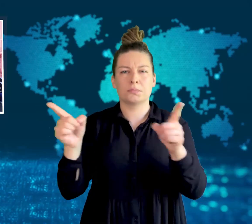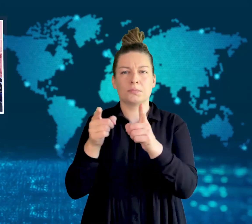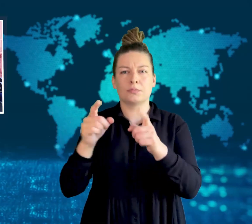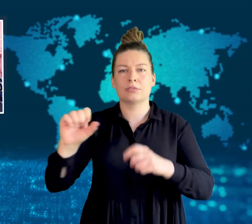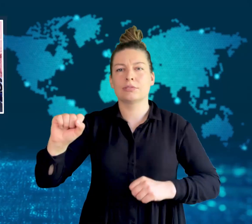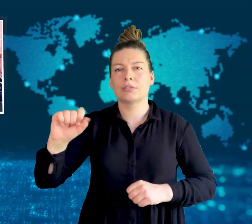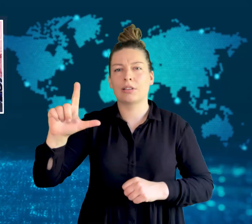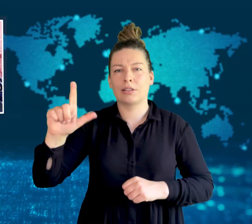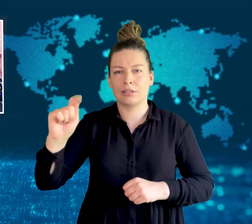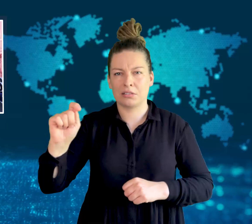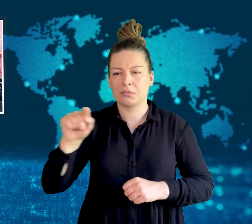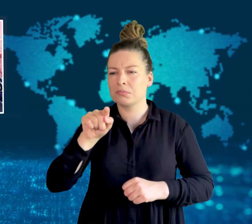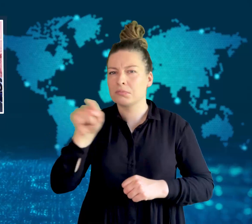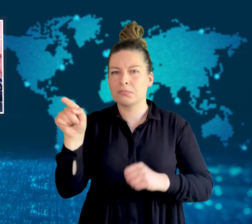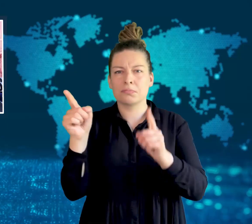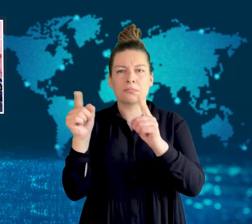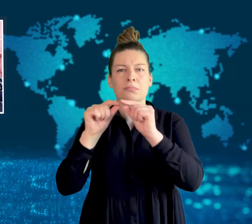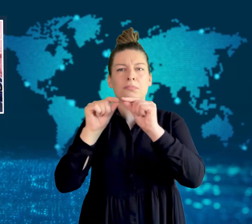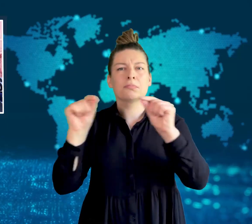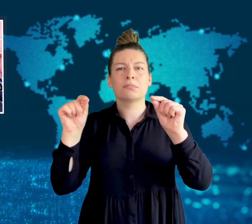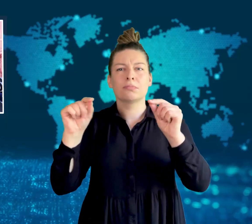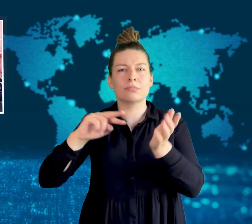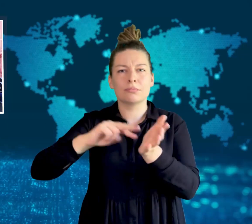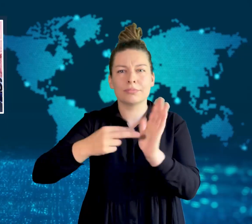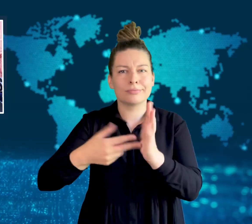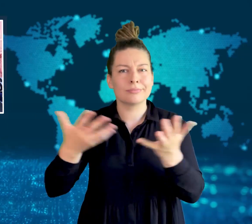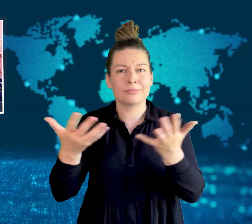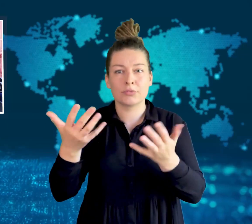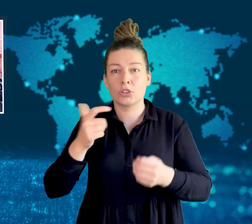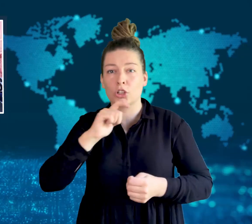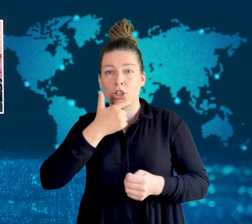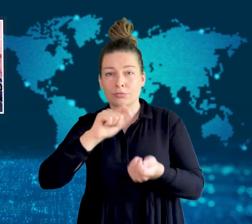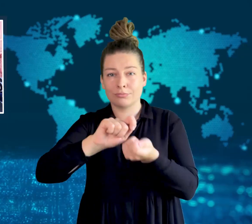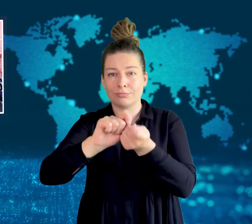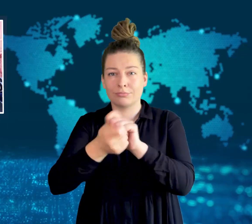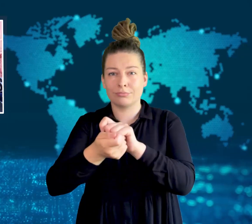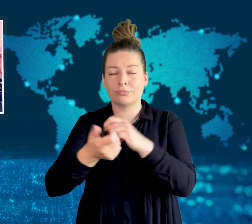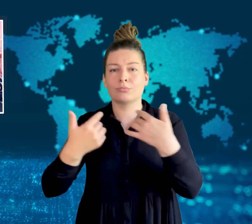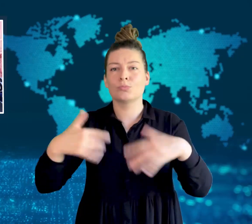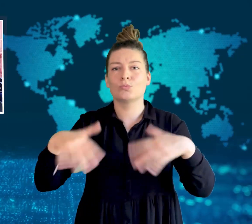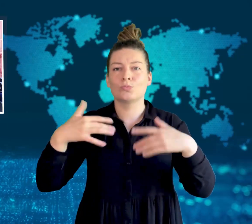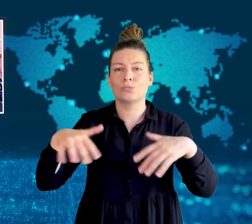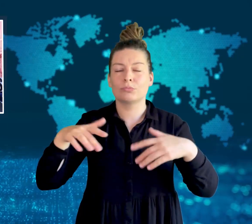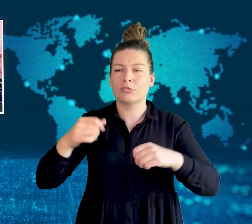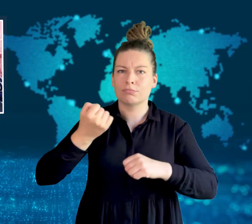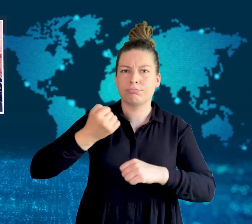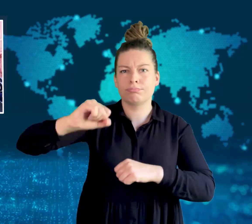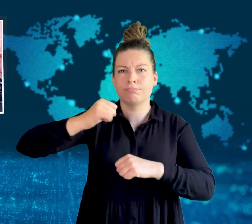The group is called the "SoulÃ¨vements de la Terre" (SLT),